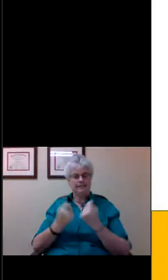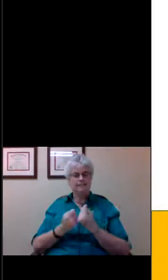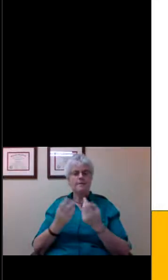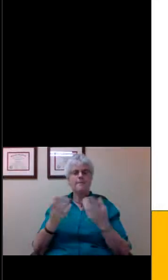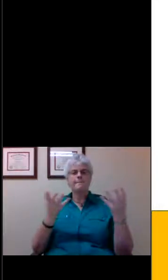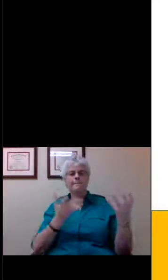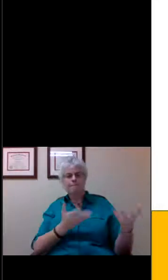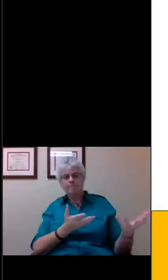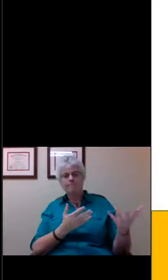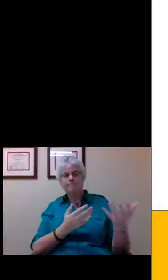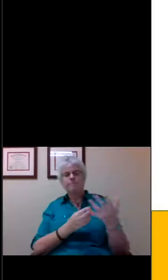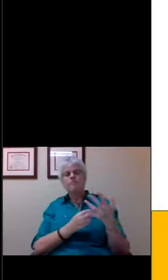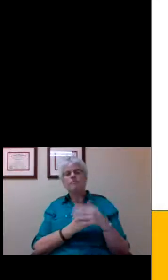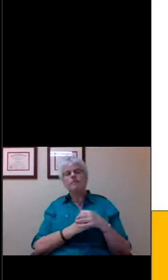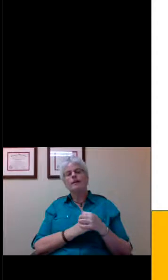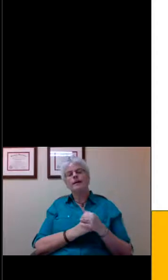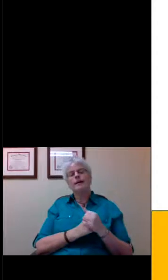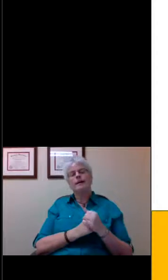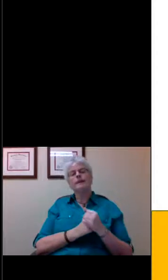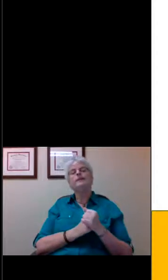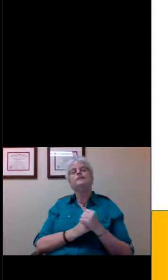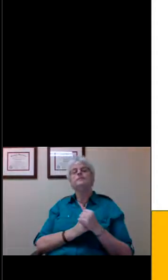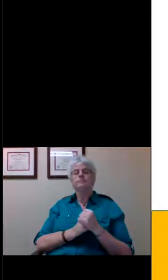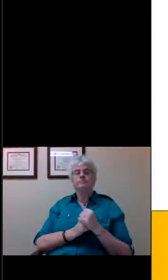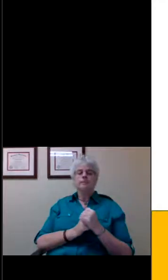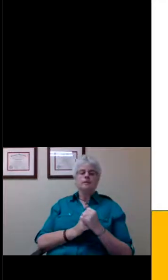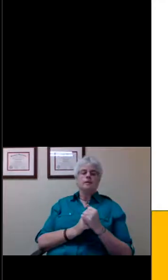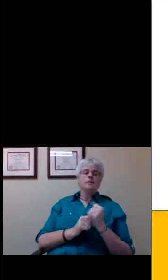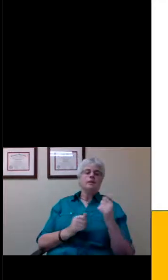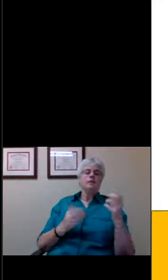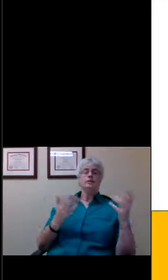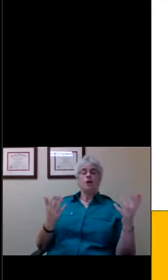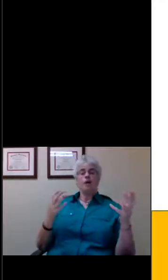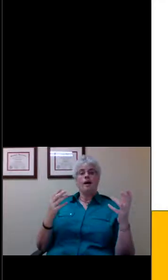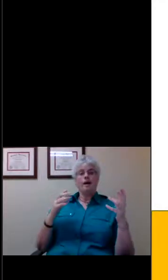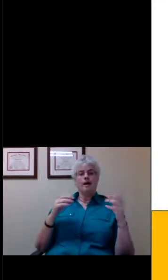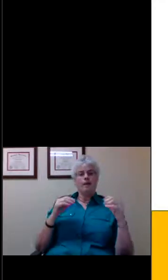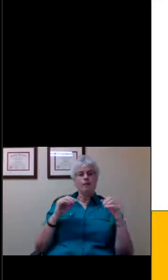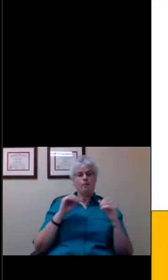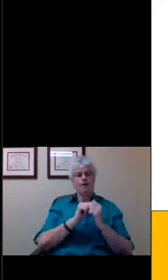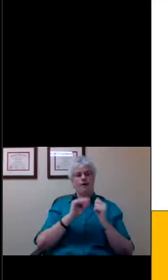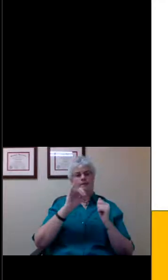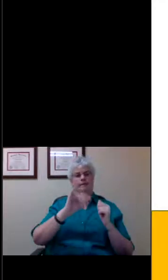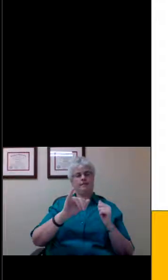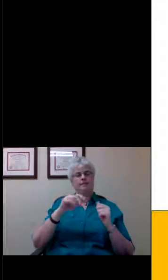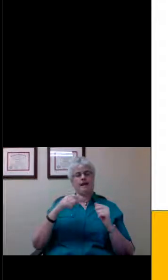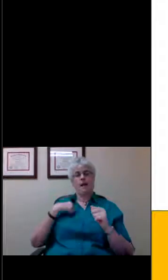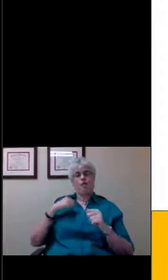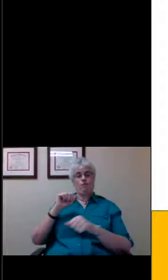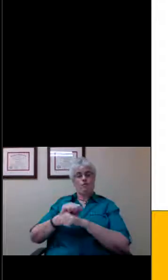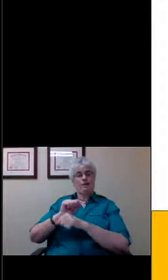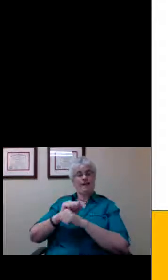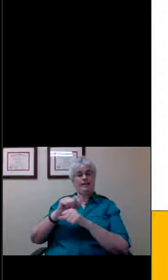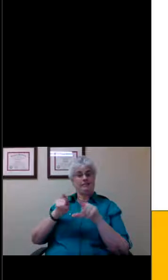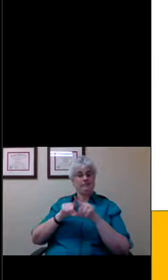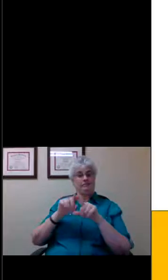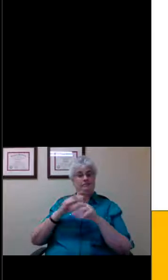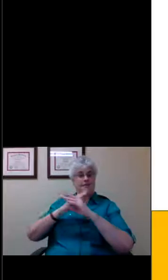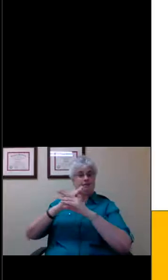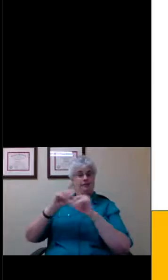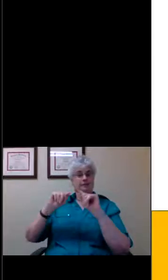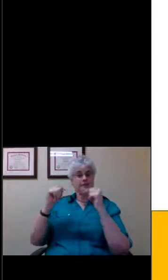ICADV prevention team. And so as a result of that collaboration - I've been